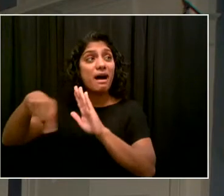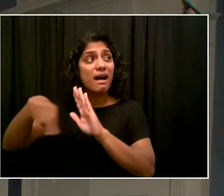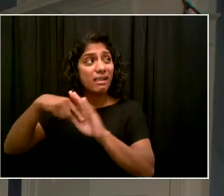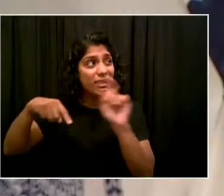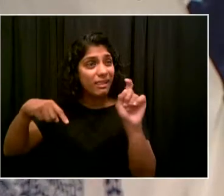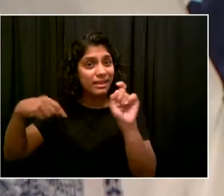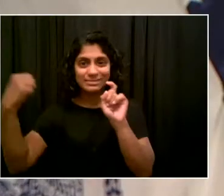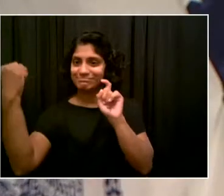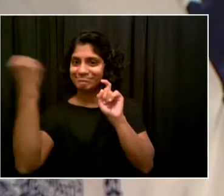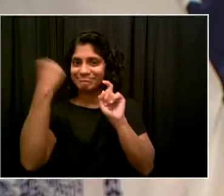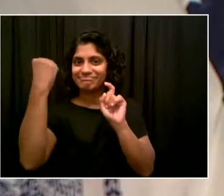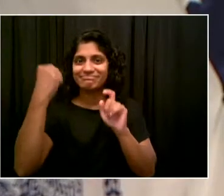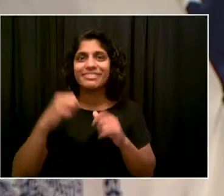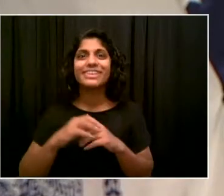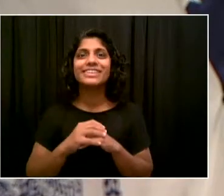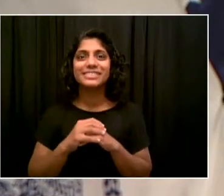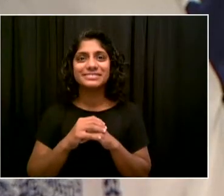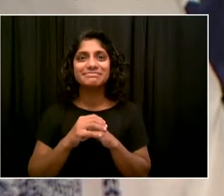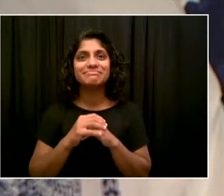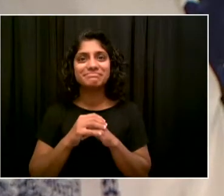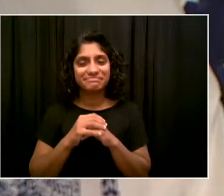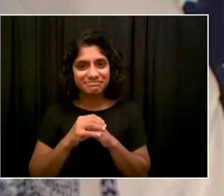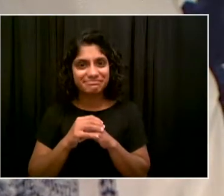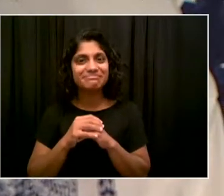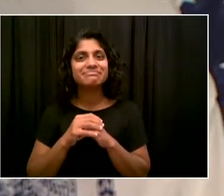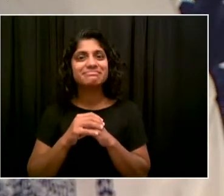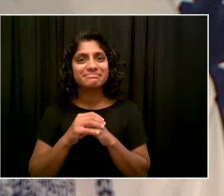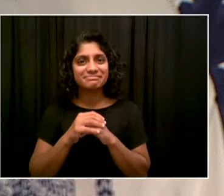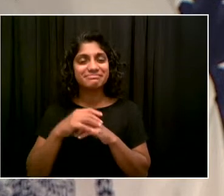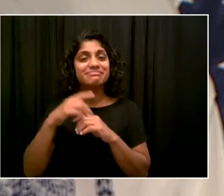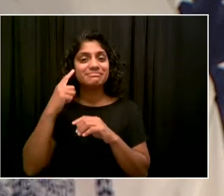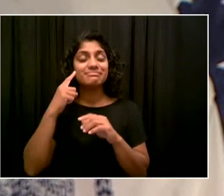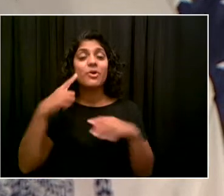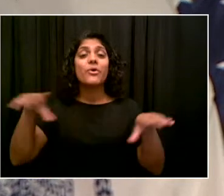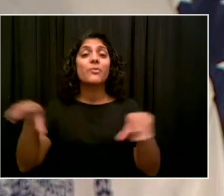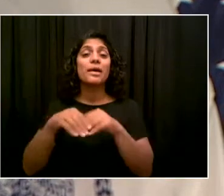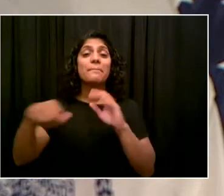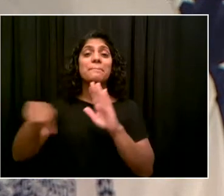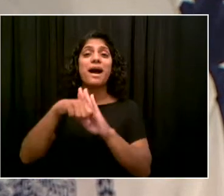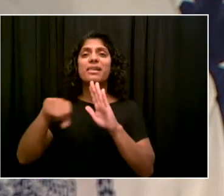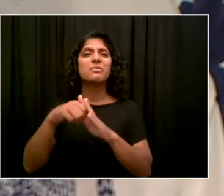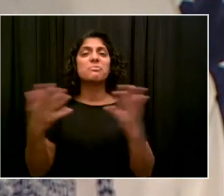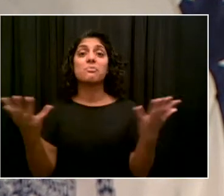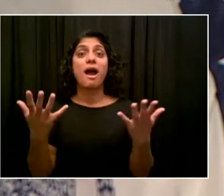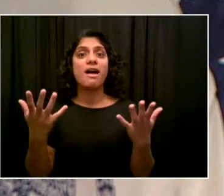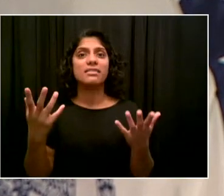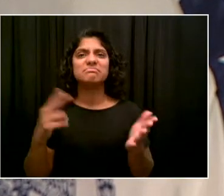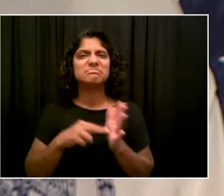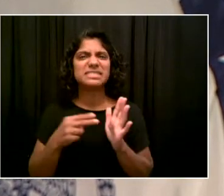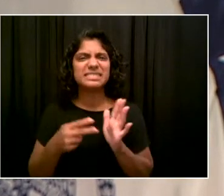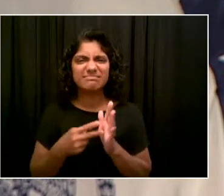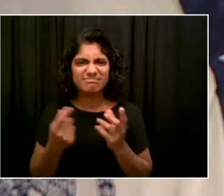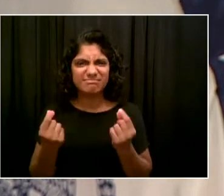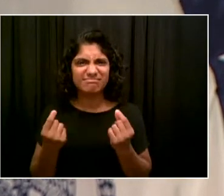SOUND, MAYBE IT'S LIKE BELLS, IS THAT WEDDING BELLS? WEDDING BELLS